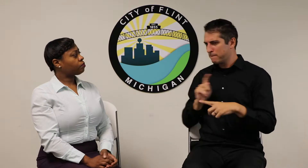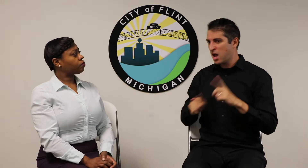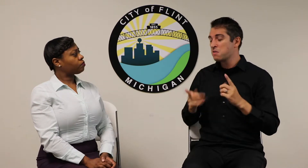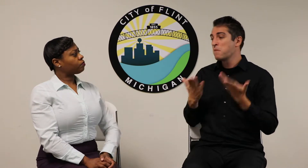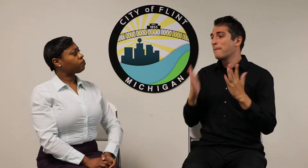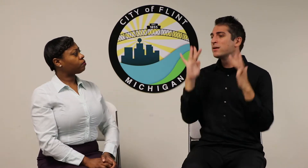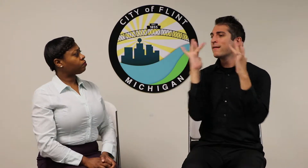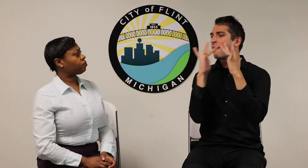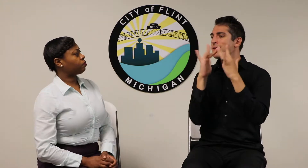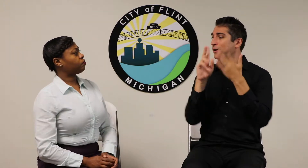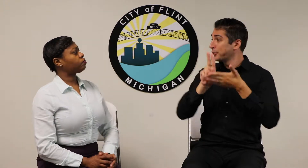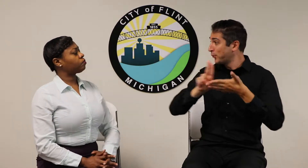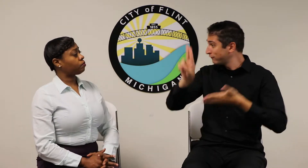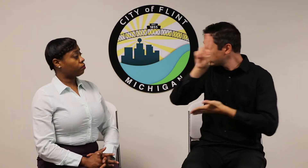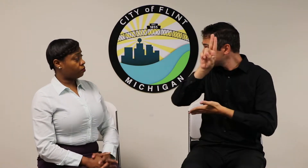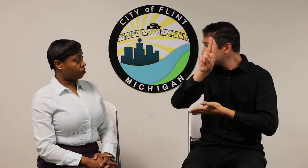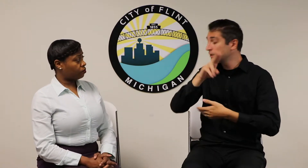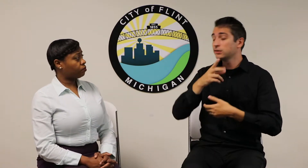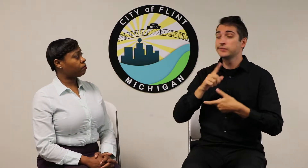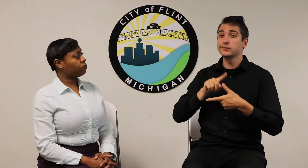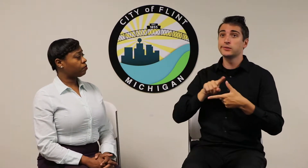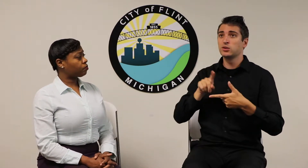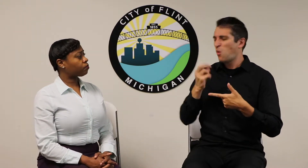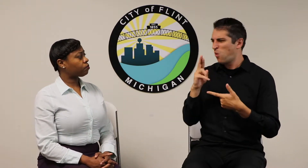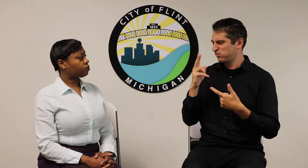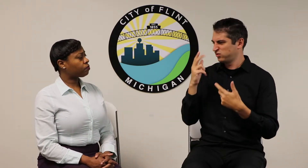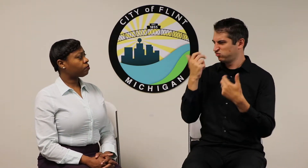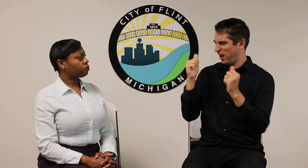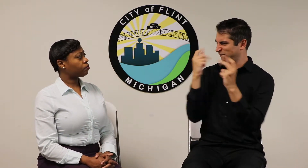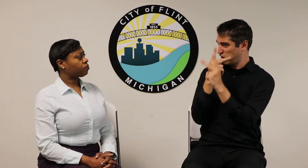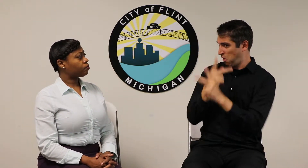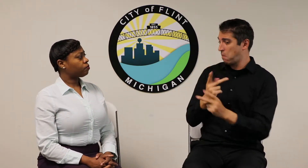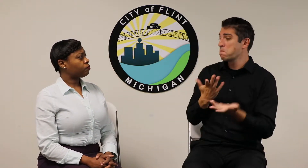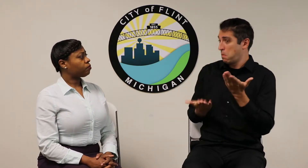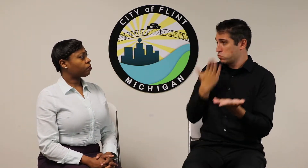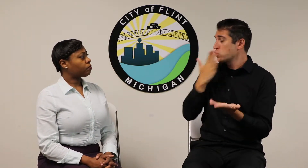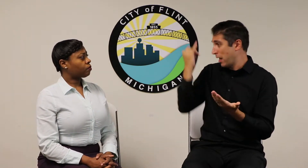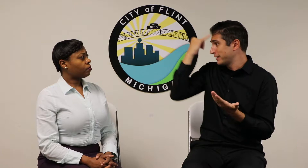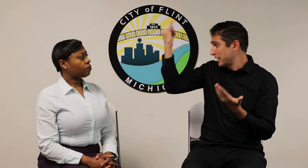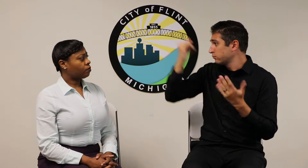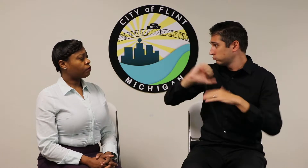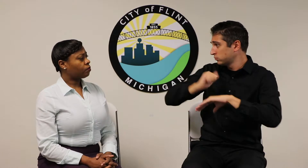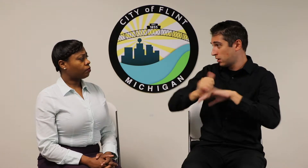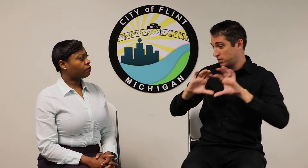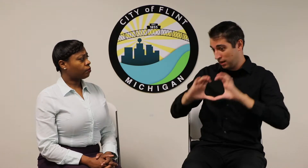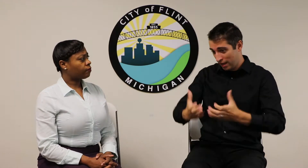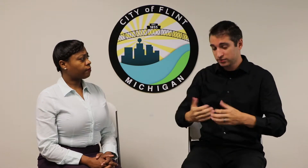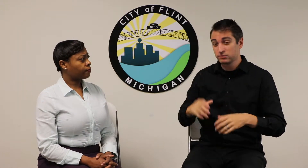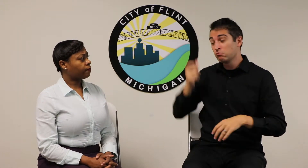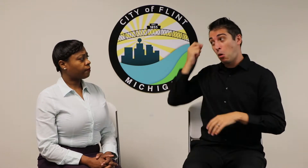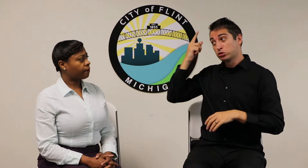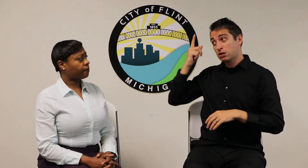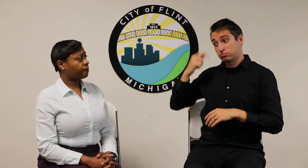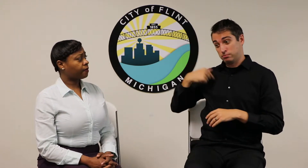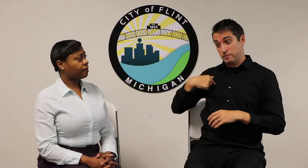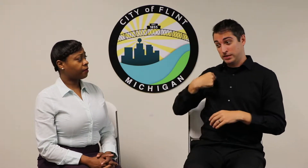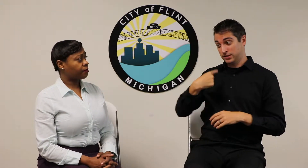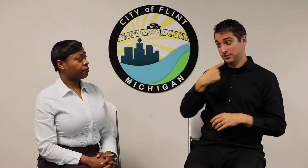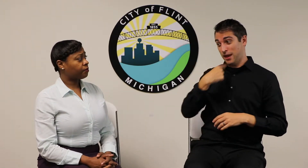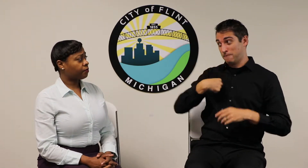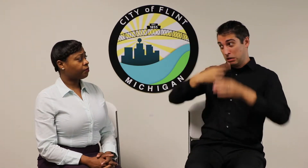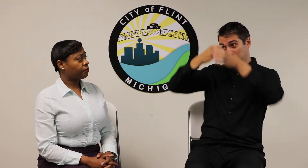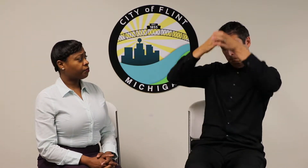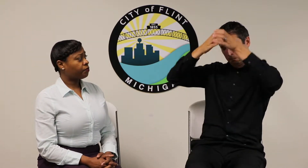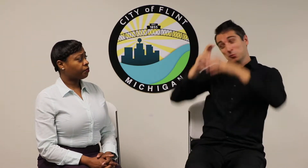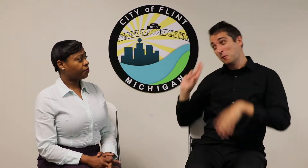or see what we can do to do that. Now I'm not saying we're all that smart because